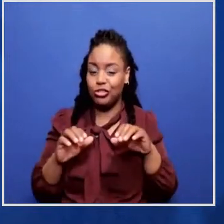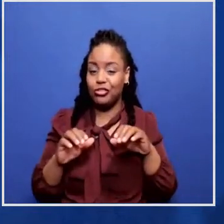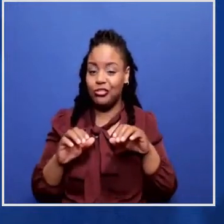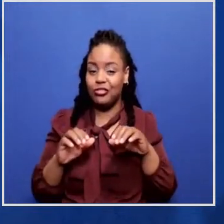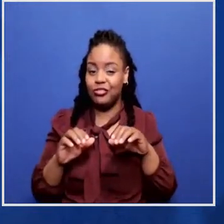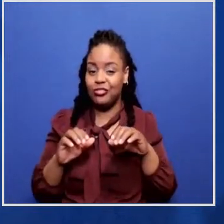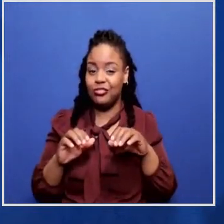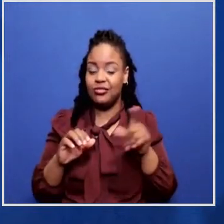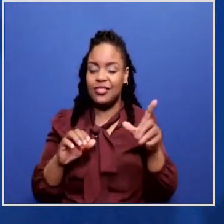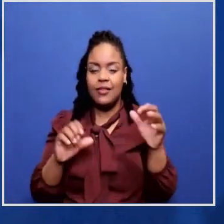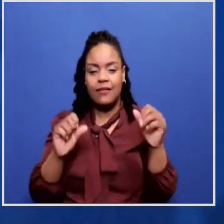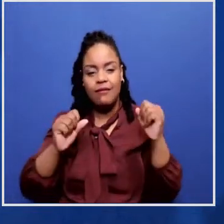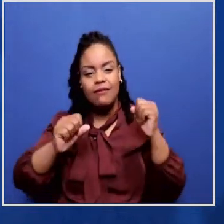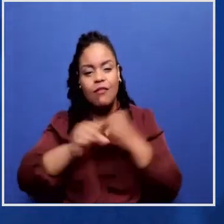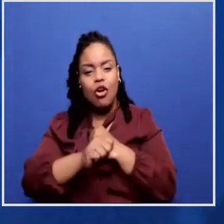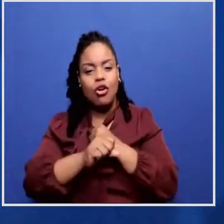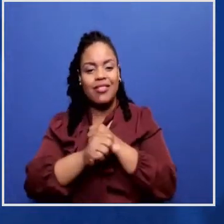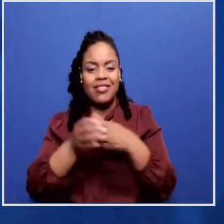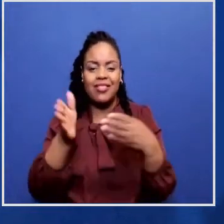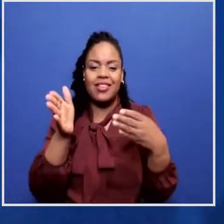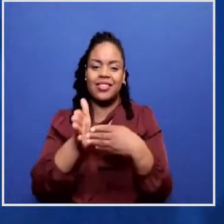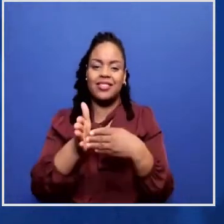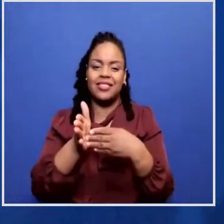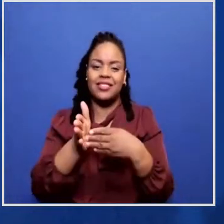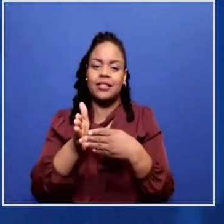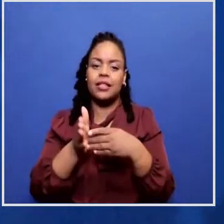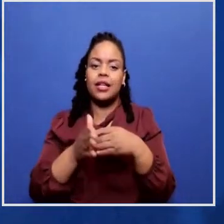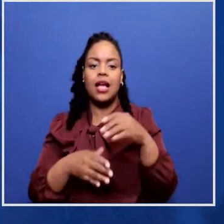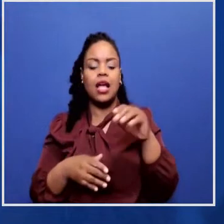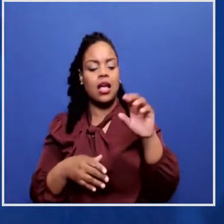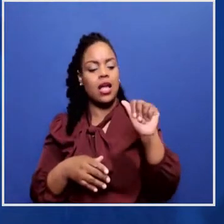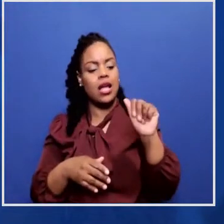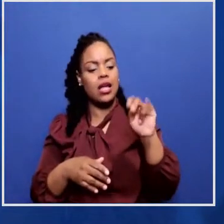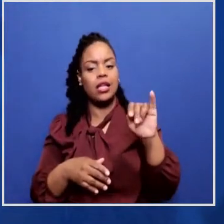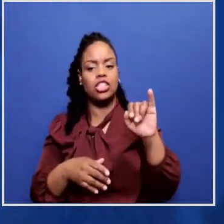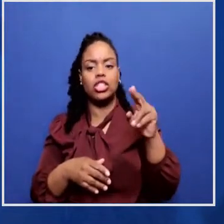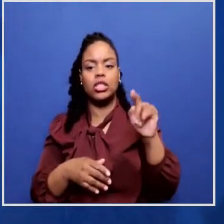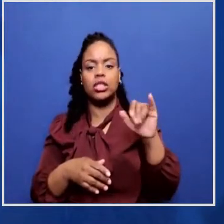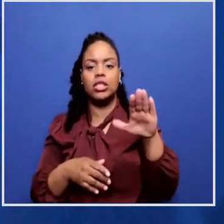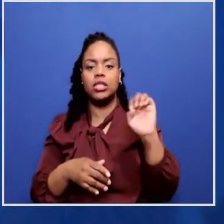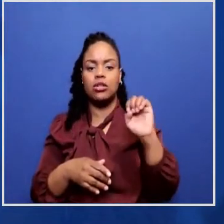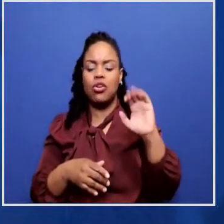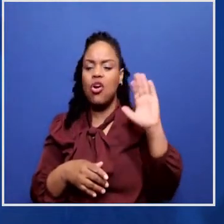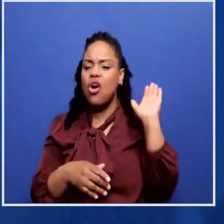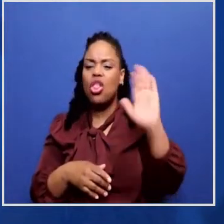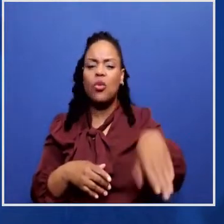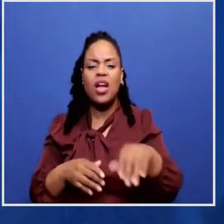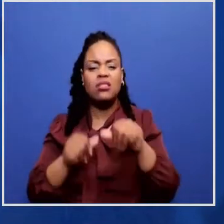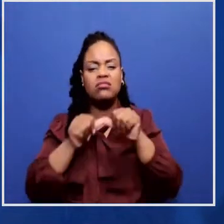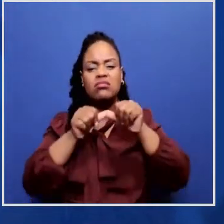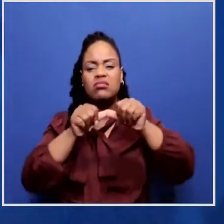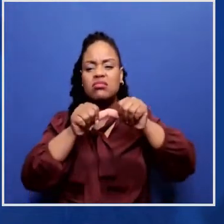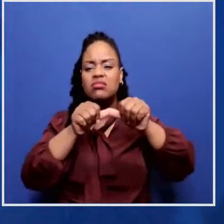NONVIOLENT RESISTANCE AND JUSTICE THROUGHOUT HIS ENTIRE CAREER.